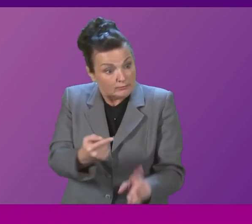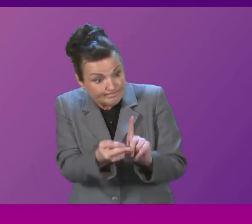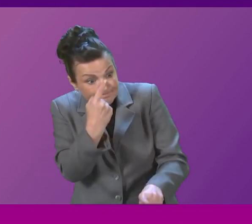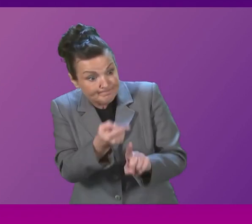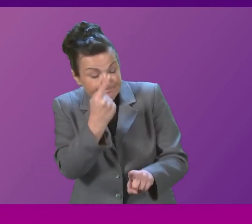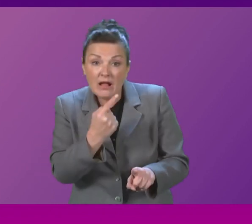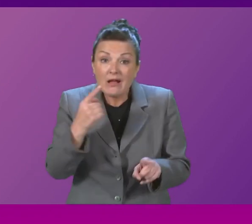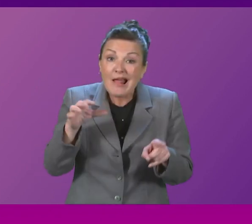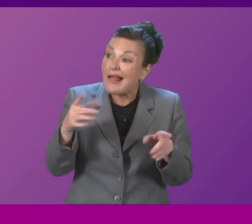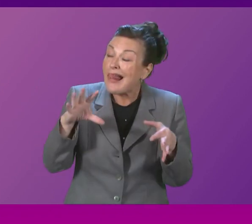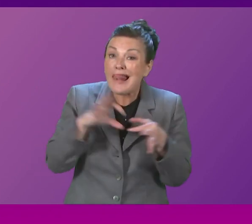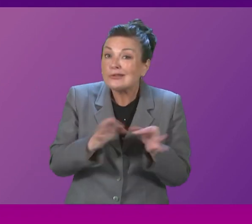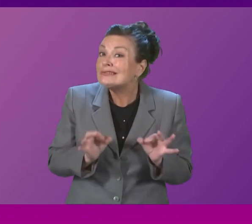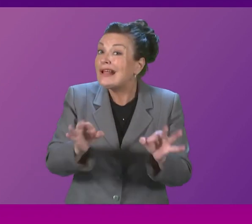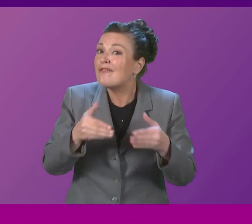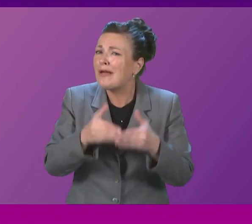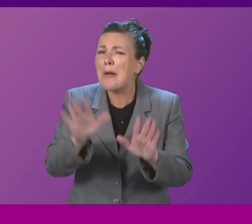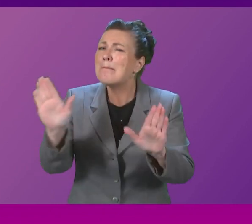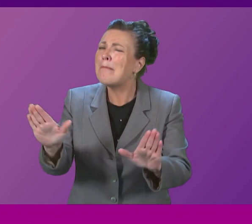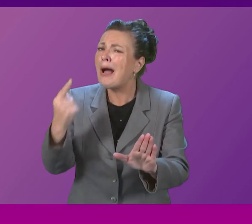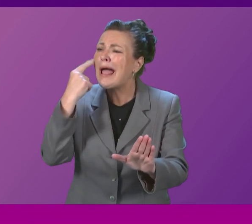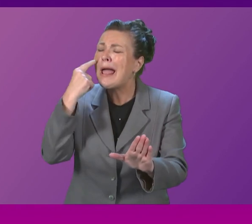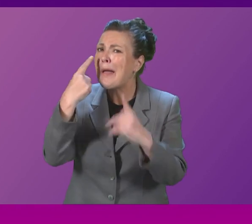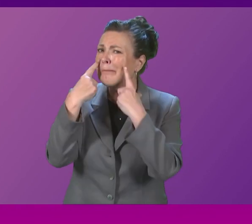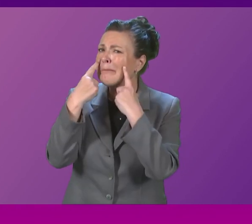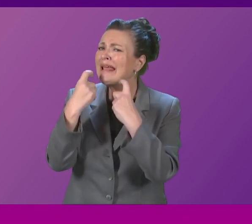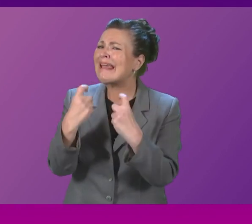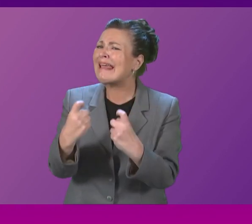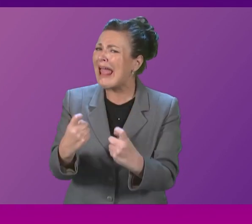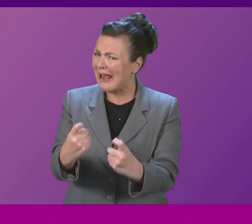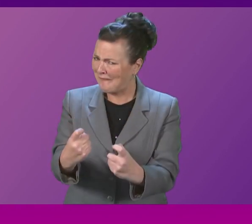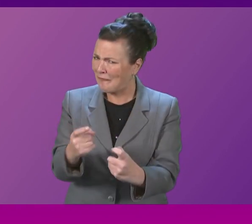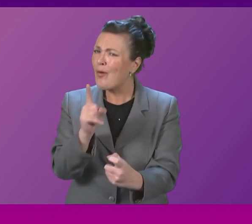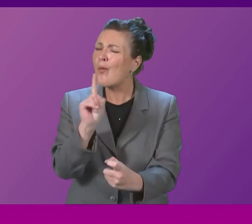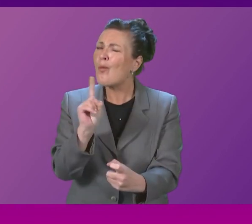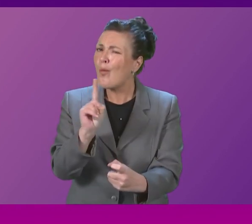but he should perhaps be careful what he wishes for in the exchange that we are having today.